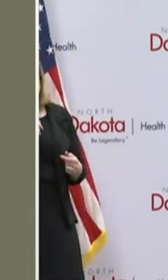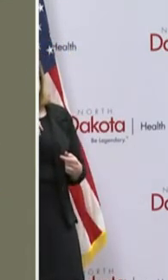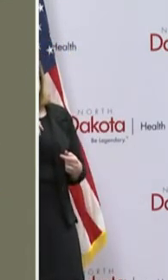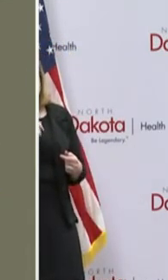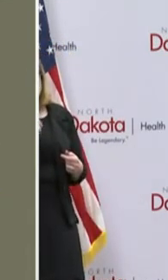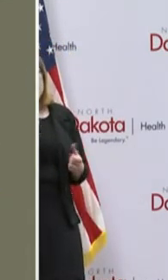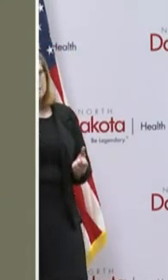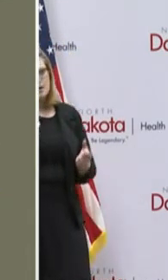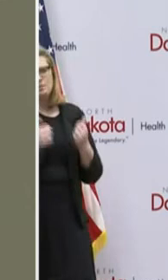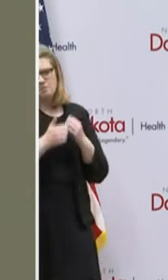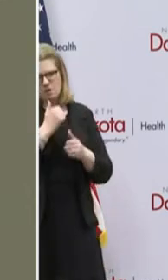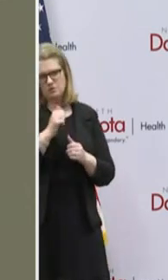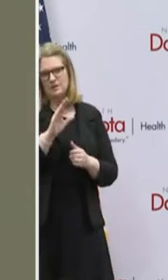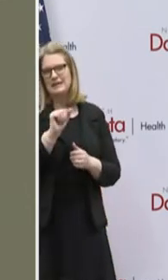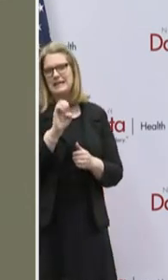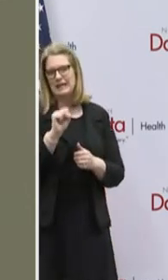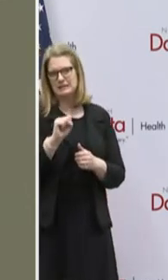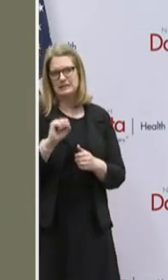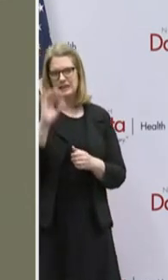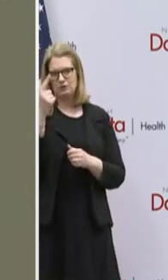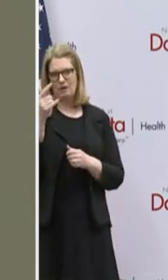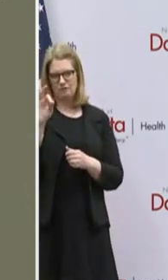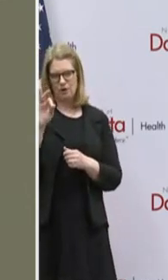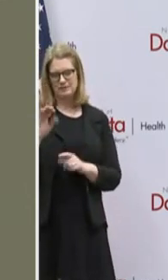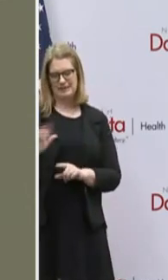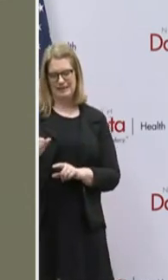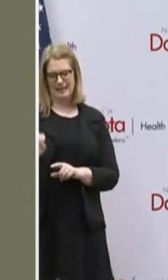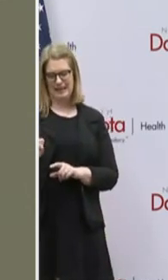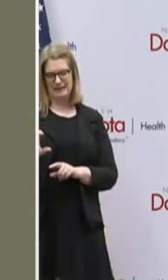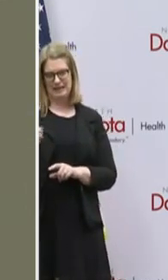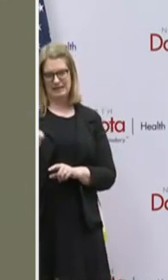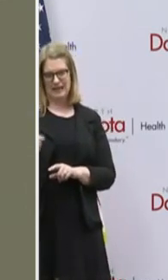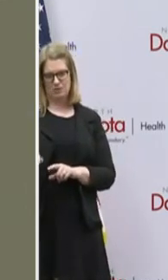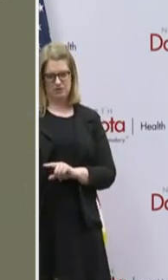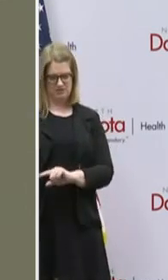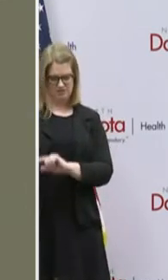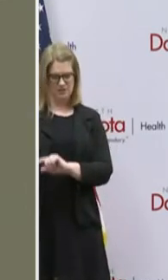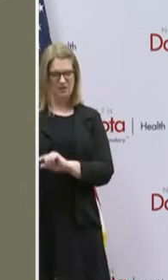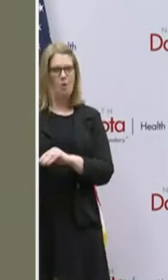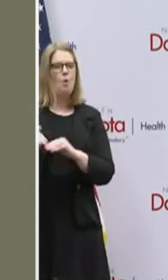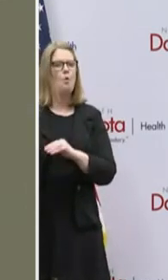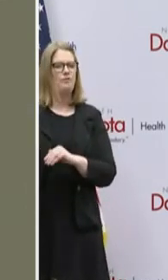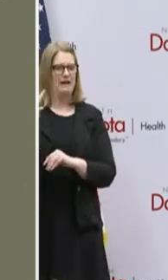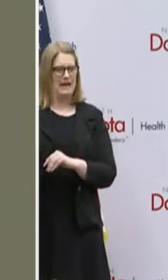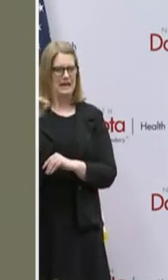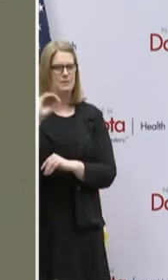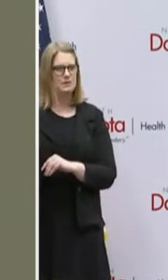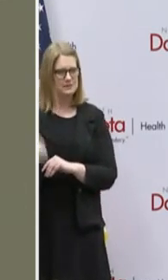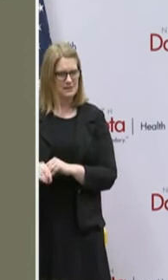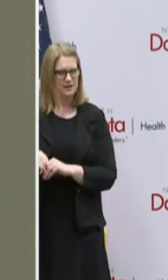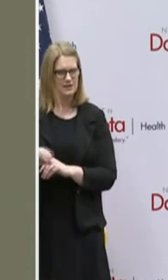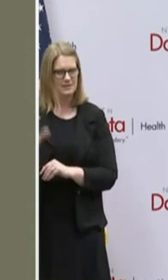WHEN WE GET TO COUNTY DATA AND WE STILL HAVE A LARGE PERCENTAGE OF THE CASES IN GRAND FORKS AND